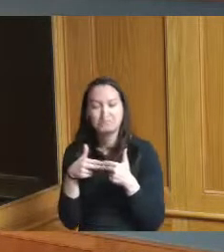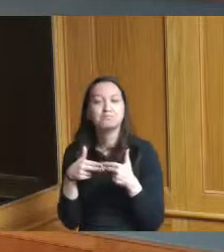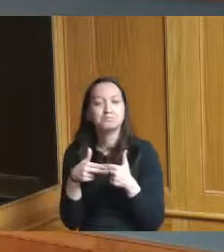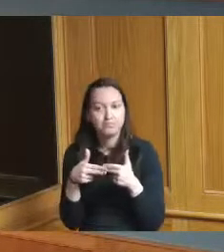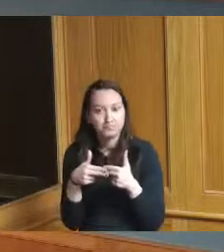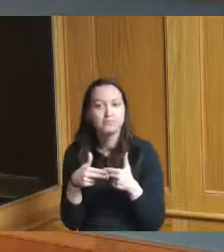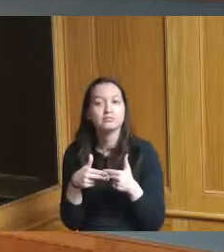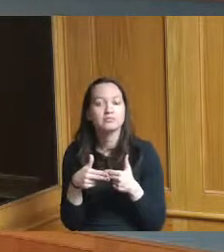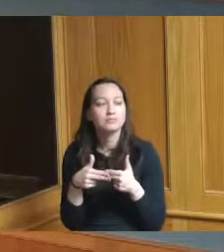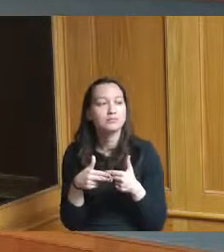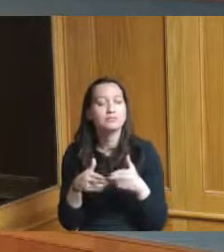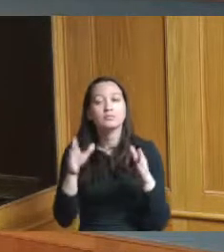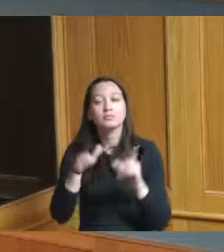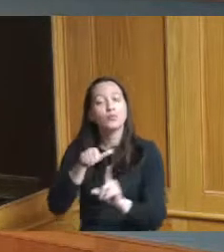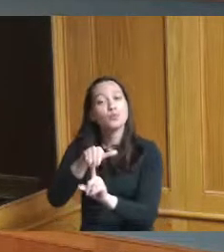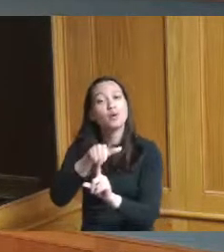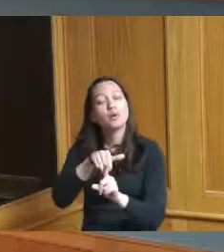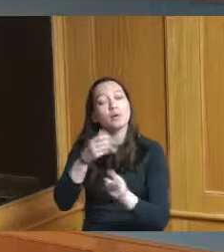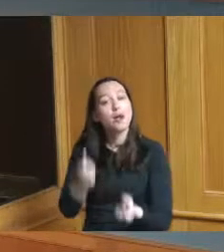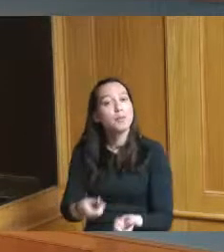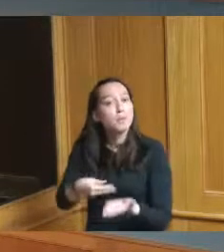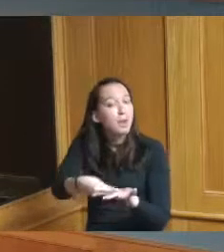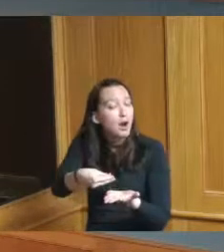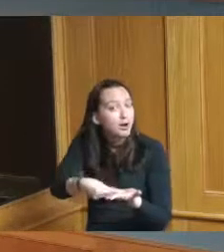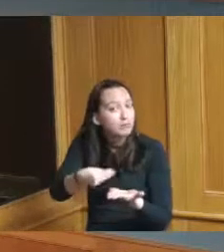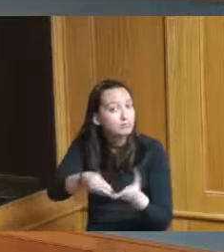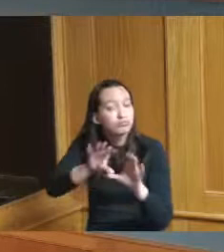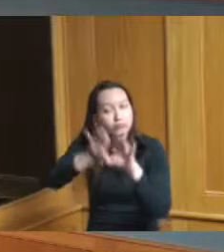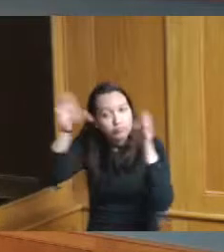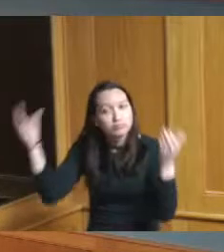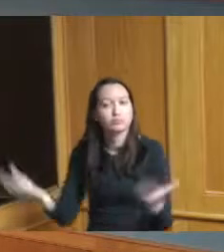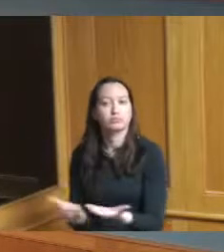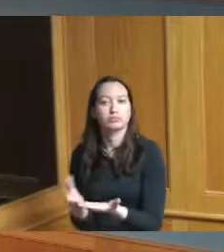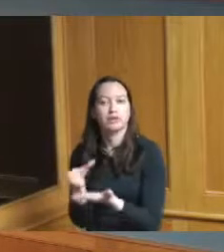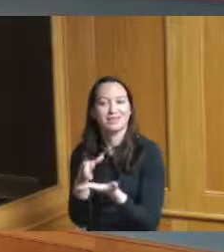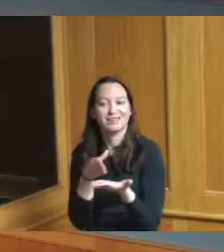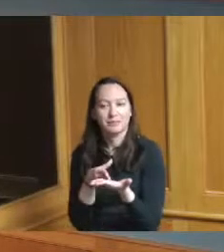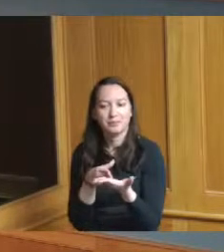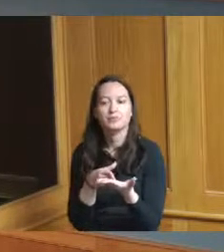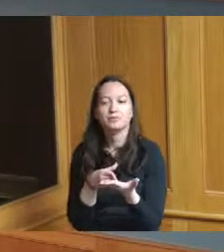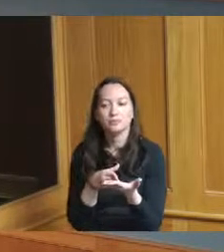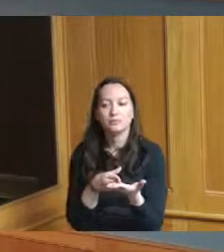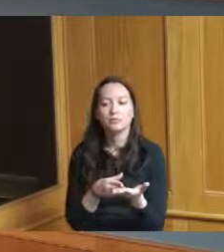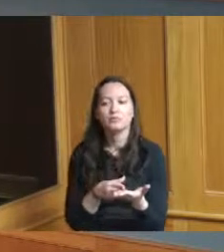just a quick reminder about the dollar figures and some of the pieces of these CDBG and HUD